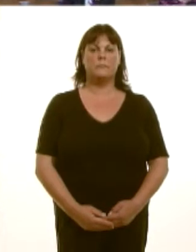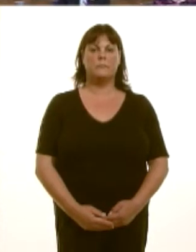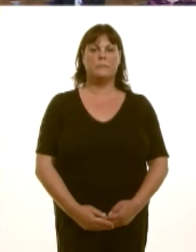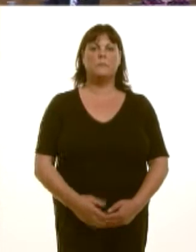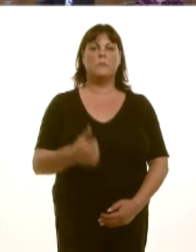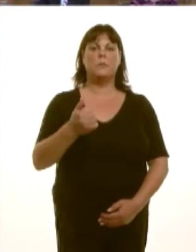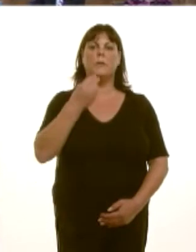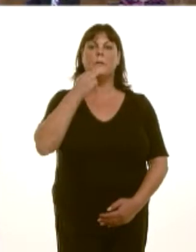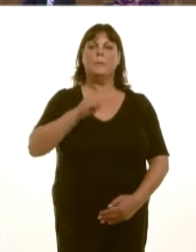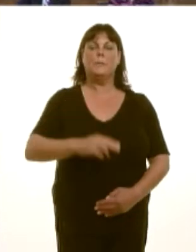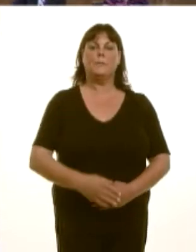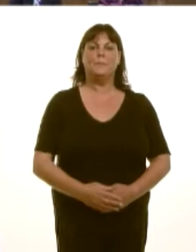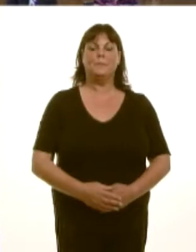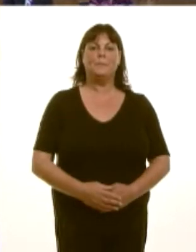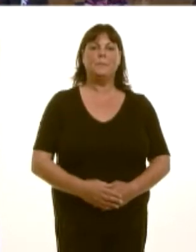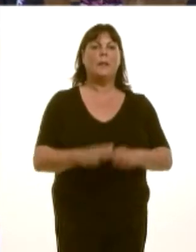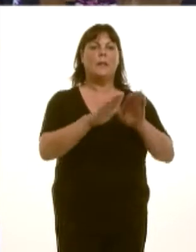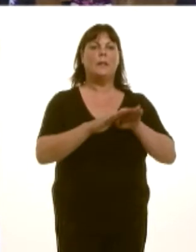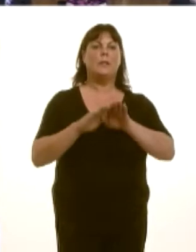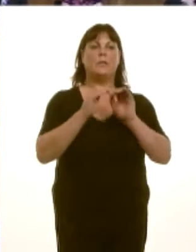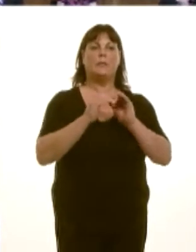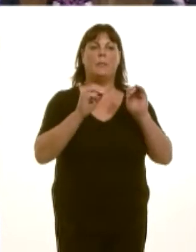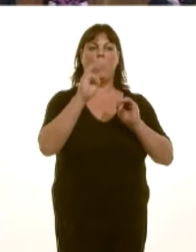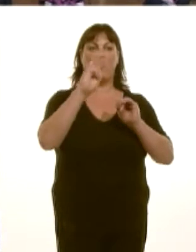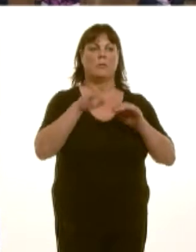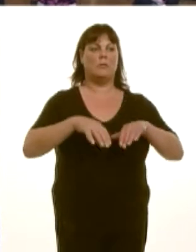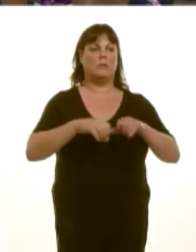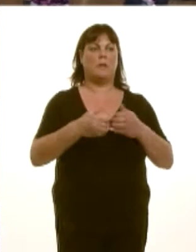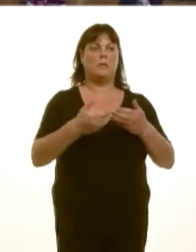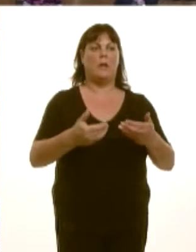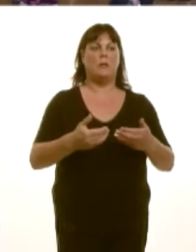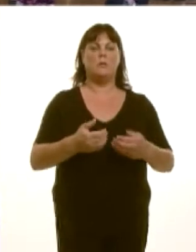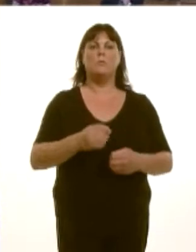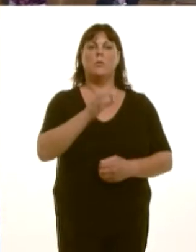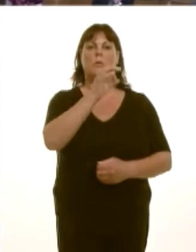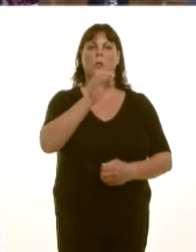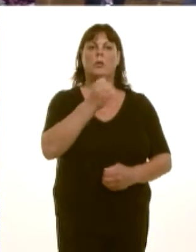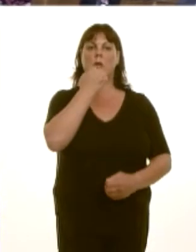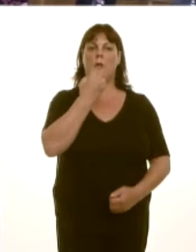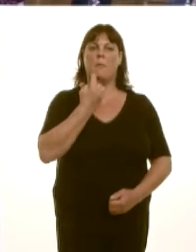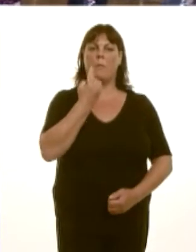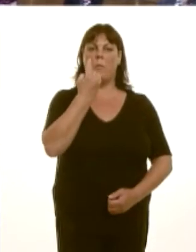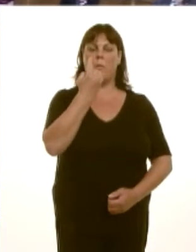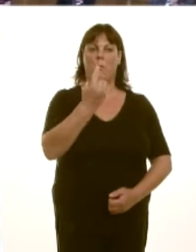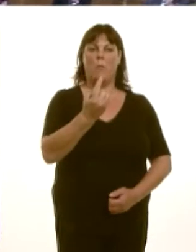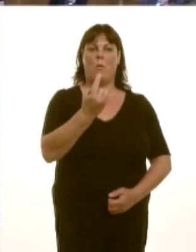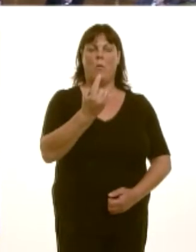Y Llywydd / The Presiding Officer: Good afternoon. The National Assembly for Wales is now in session.